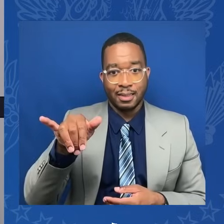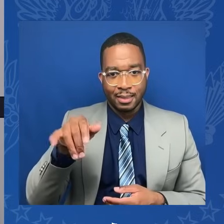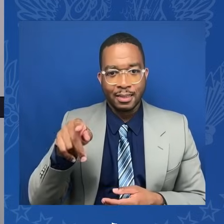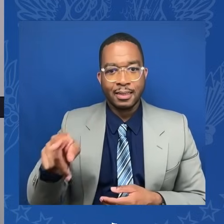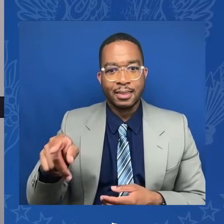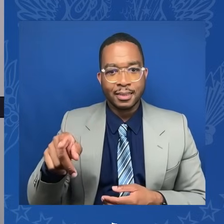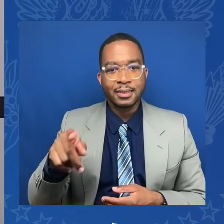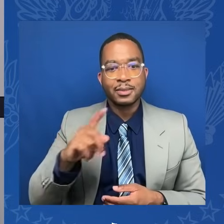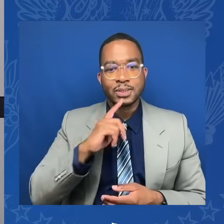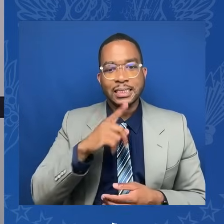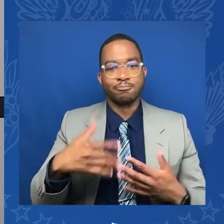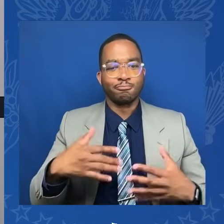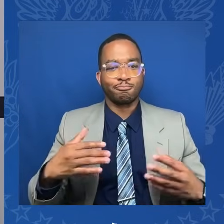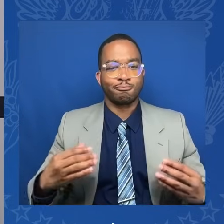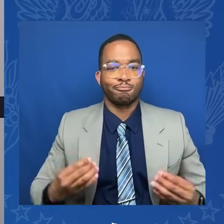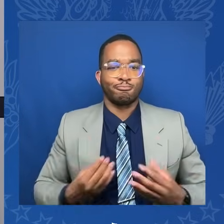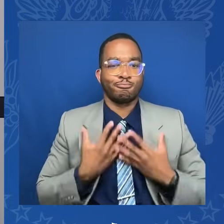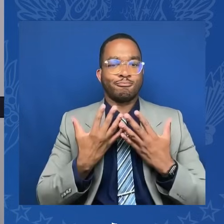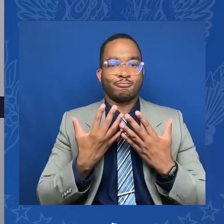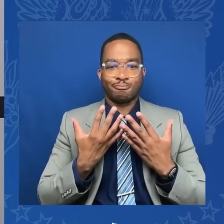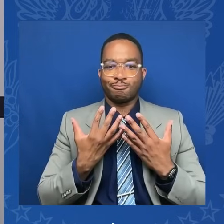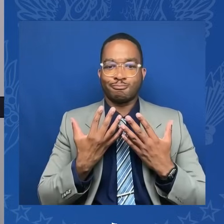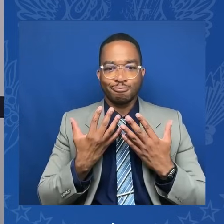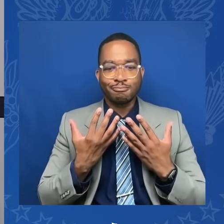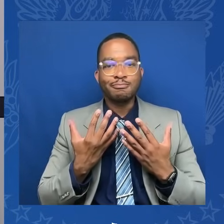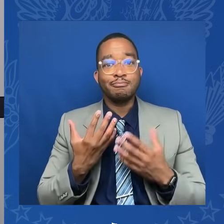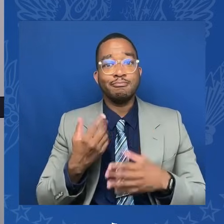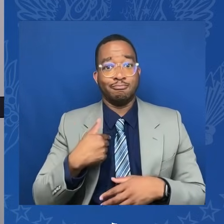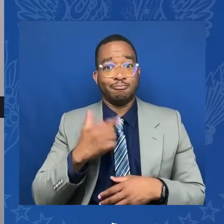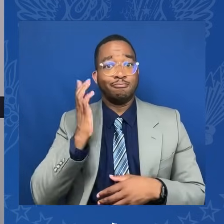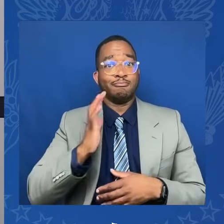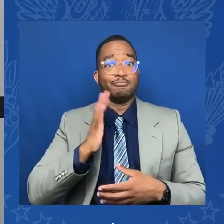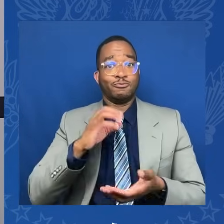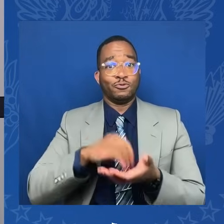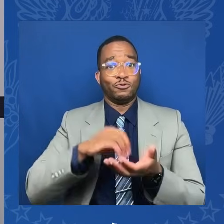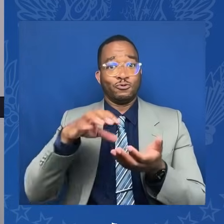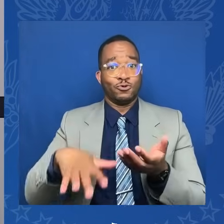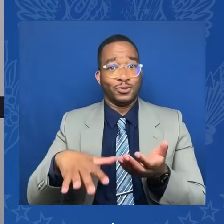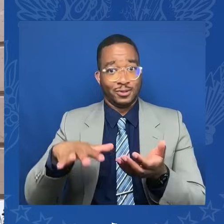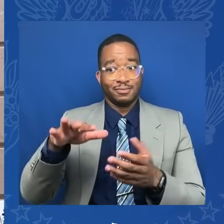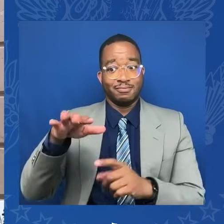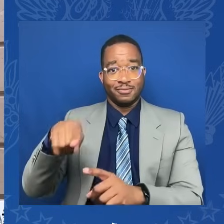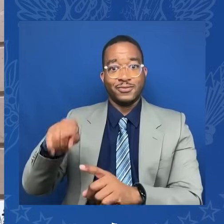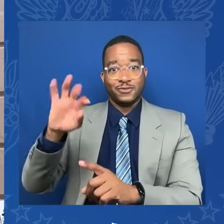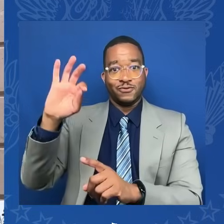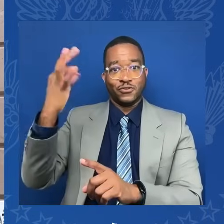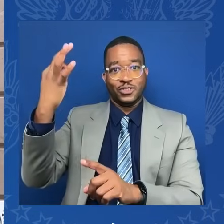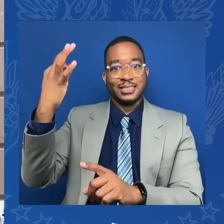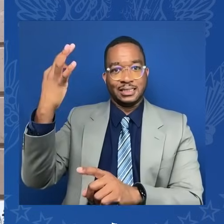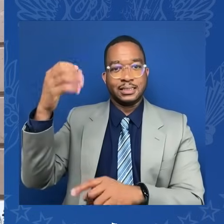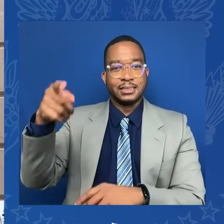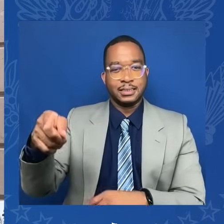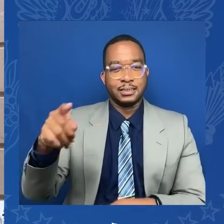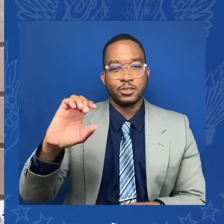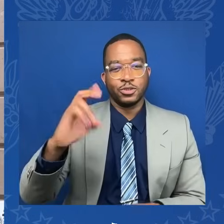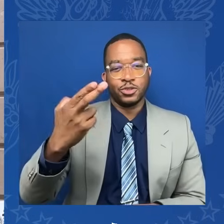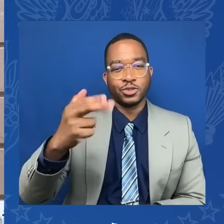of French history to be -- the Champs-Élysées today. I -- it was a moving experience for us --